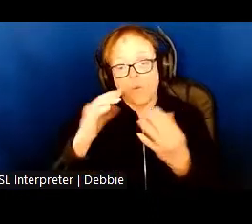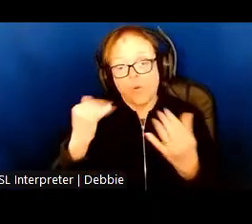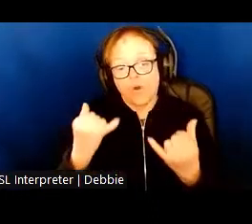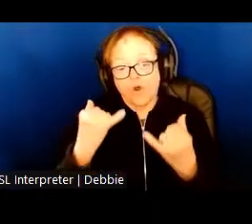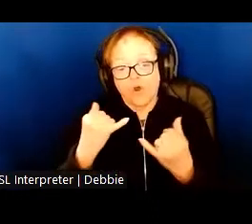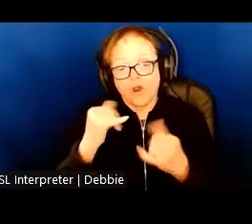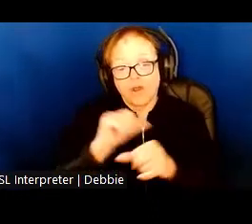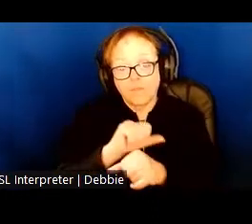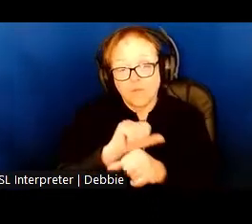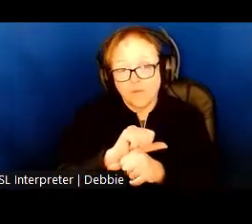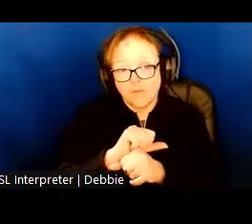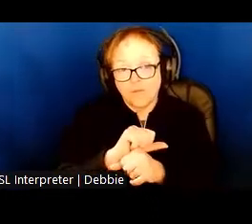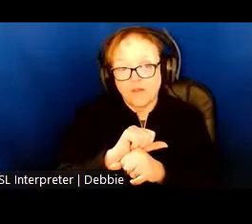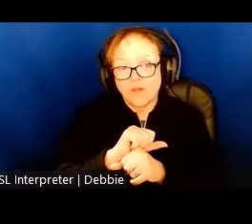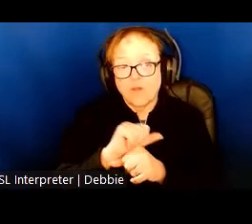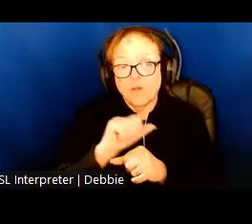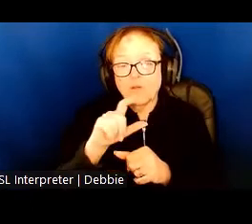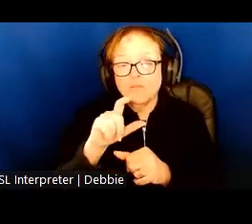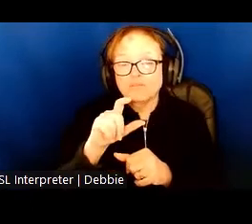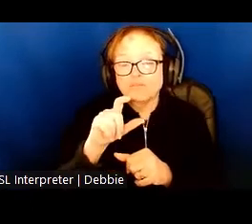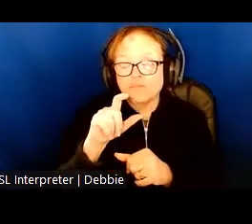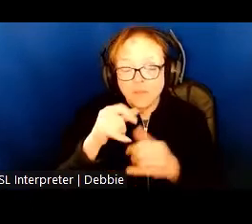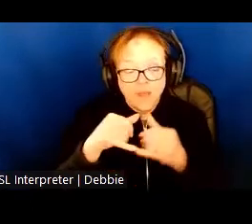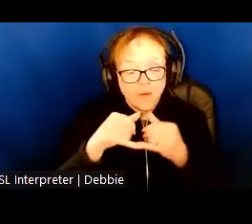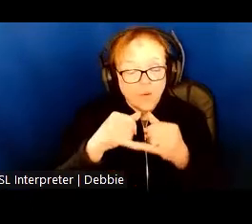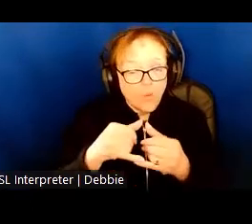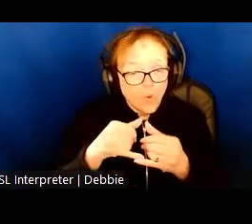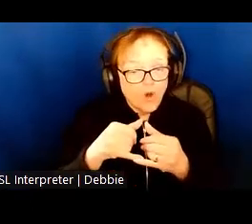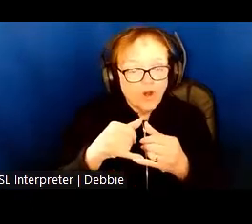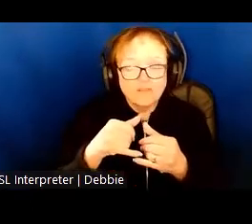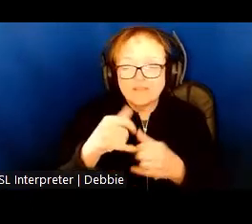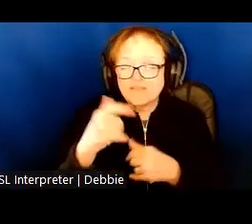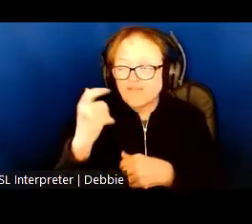about awards, fellowships, grants, or residencies that you have received.